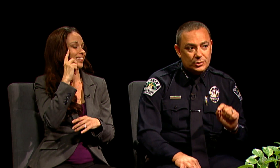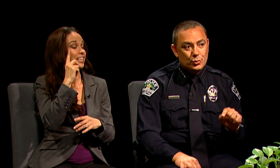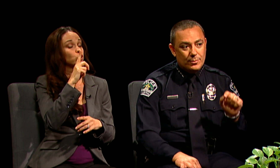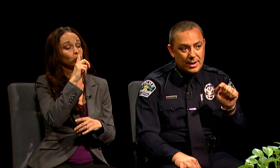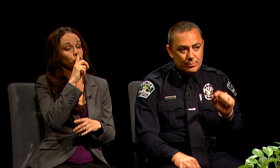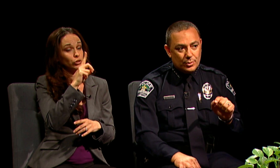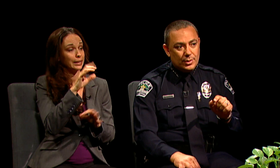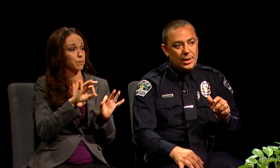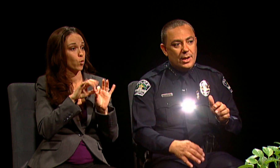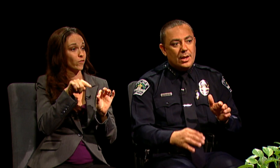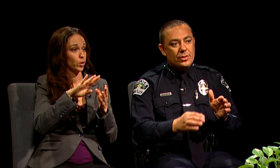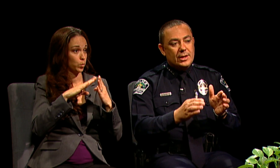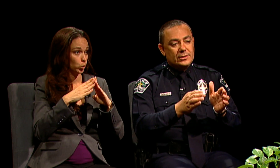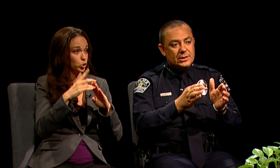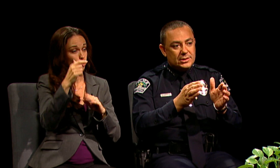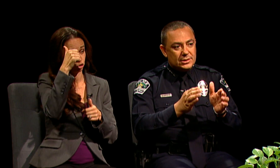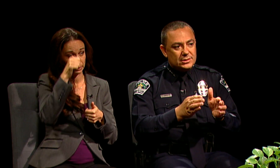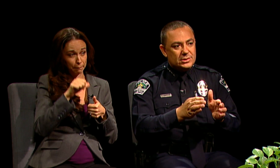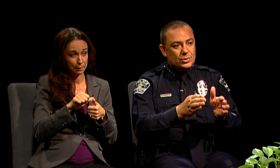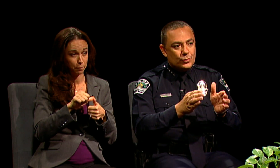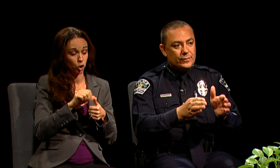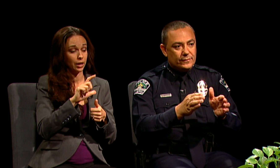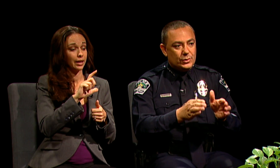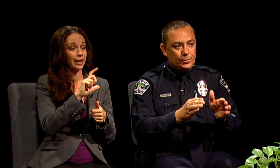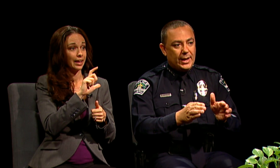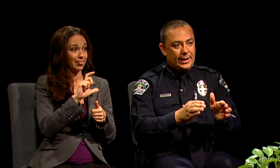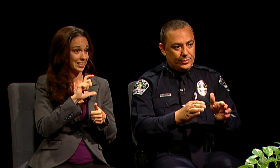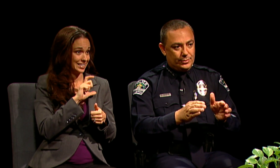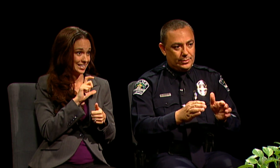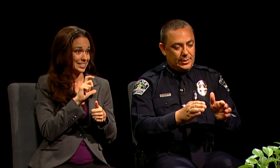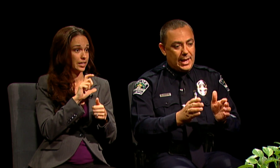TO REMEMBER THAT THE CITIZENS REVIEW PANEL